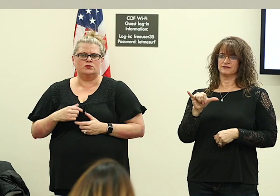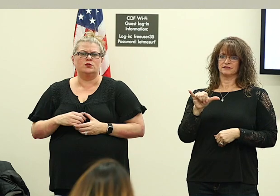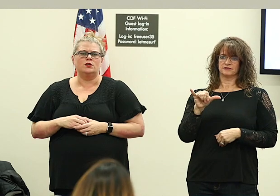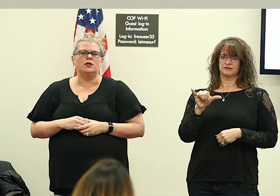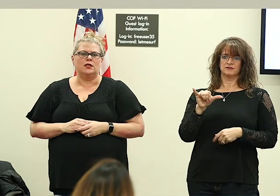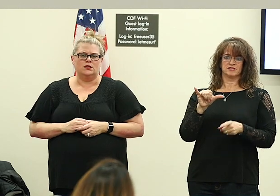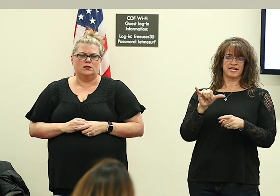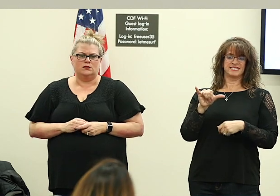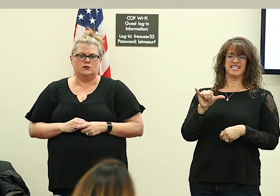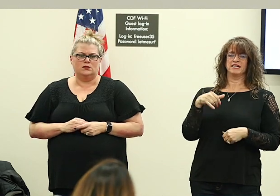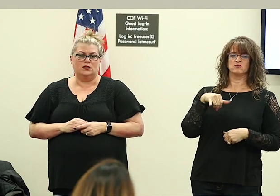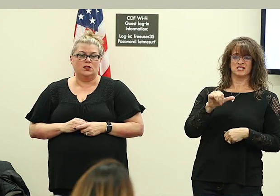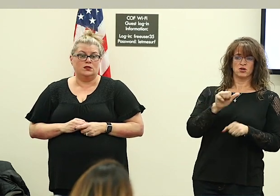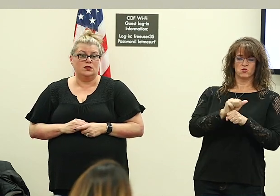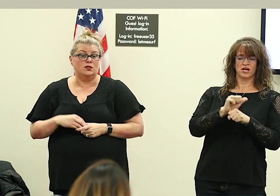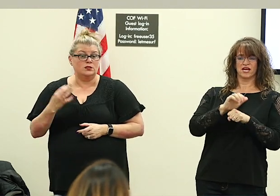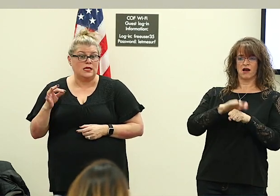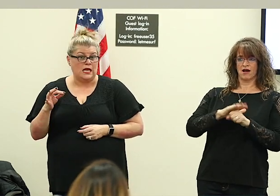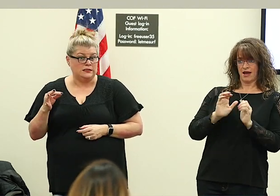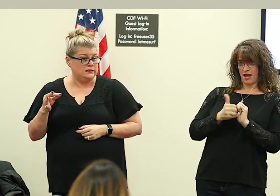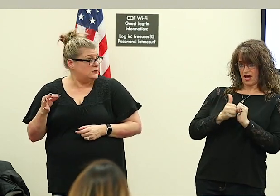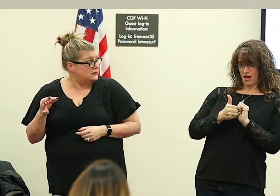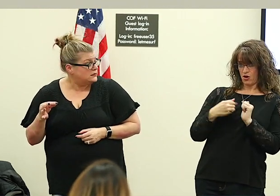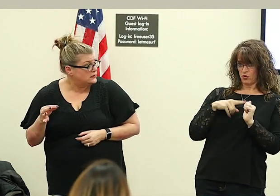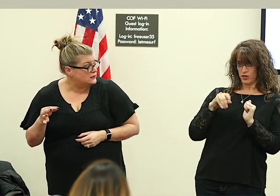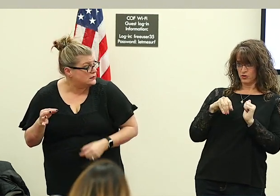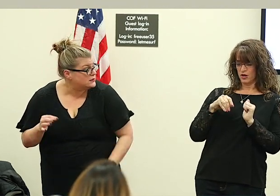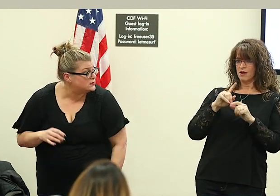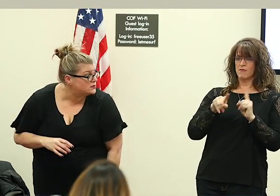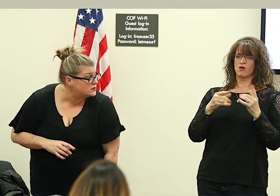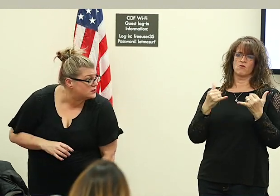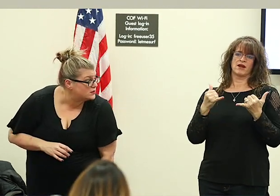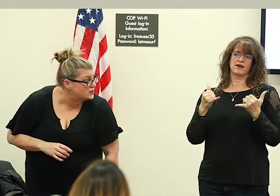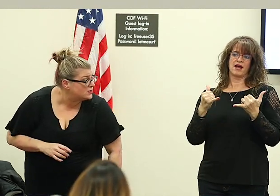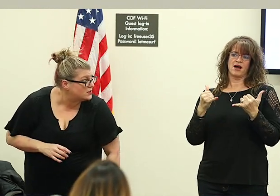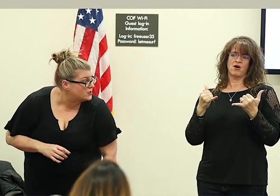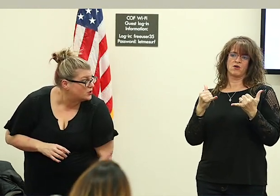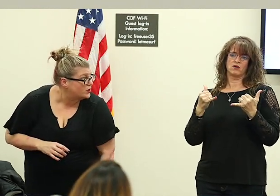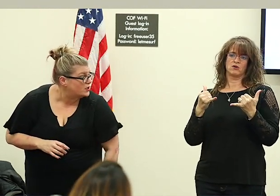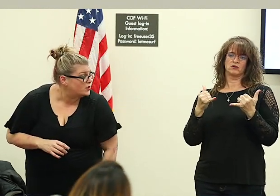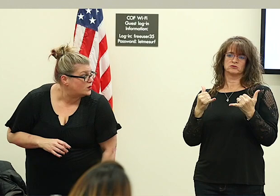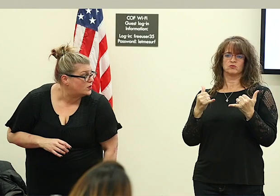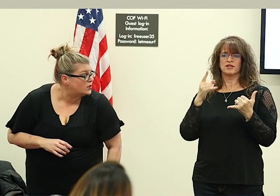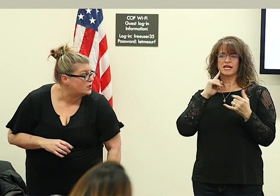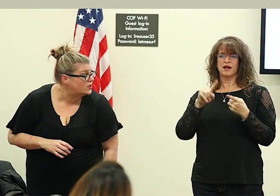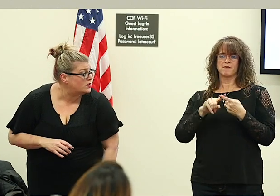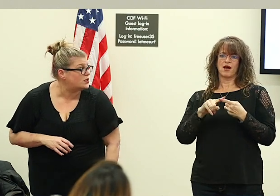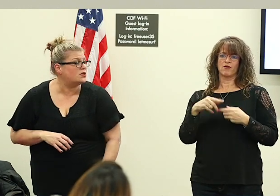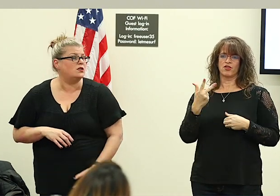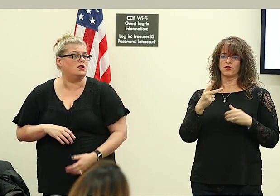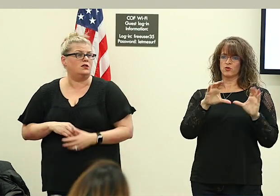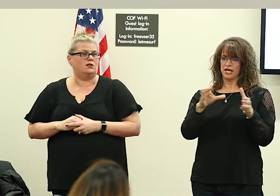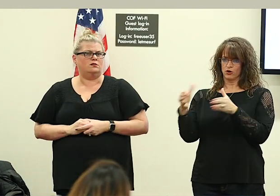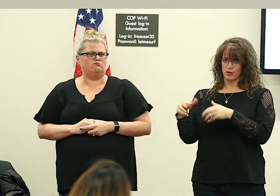but right now we're looking at picking at least three groups of 50 each.